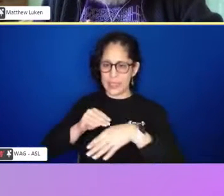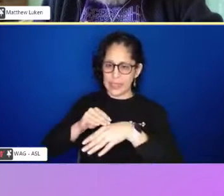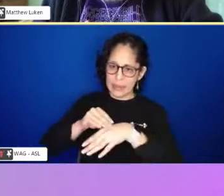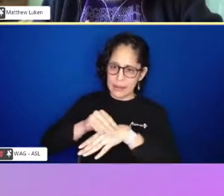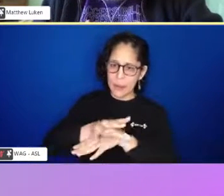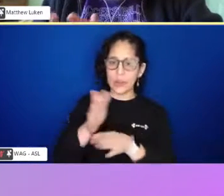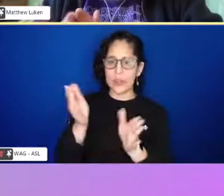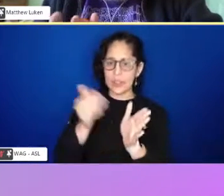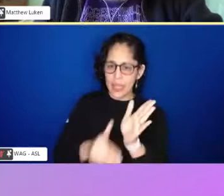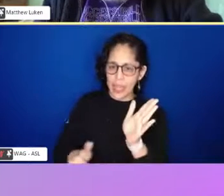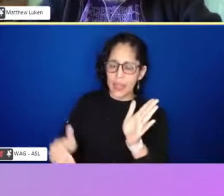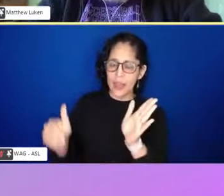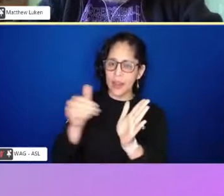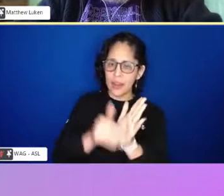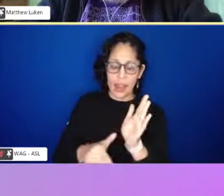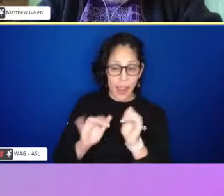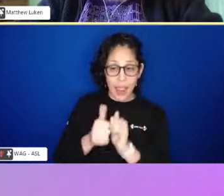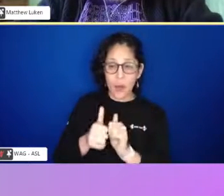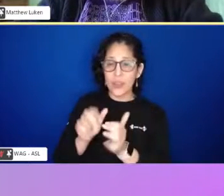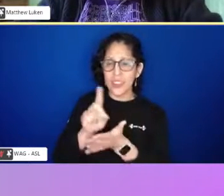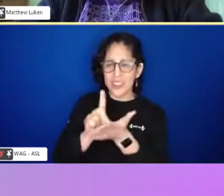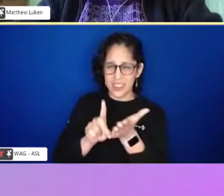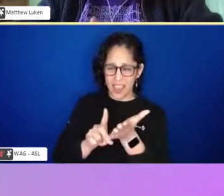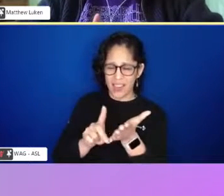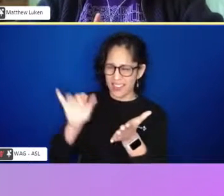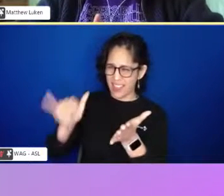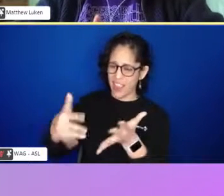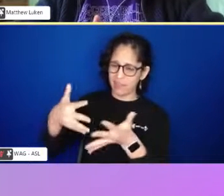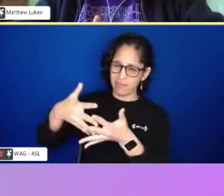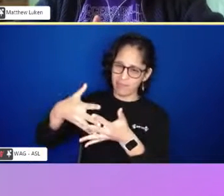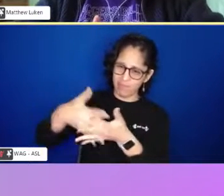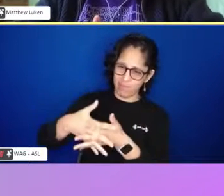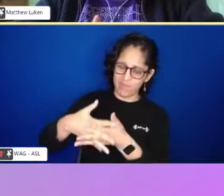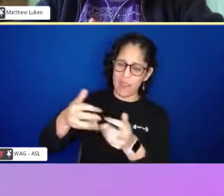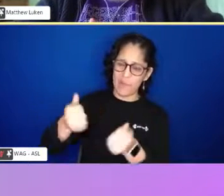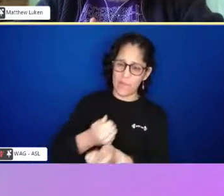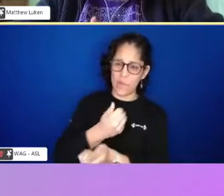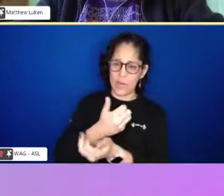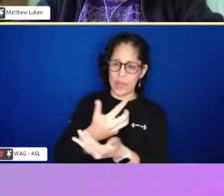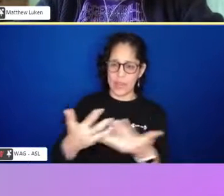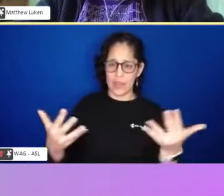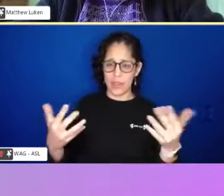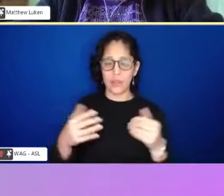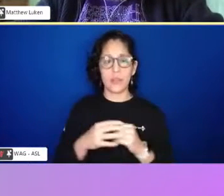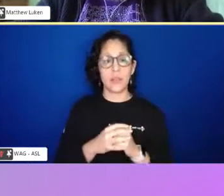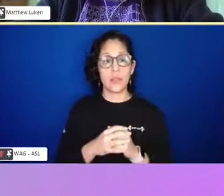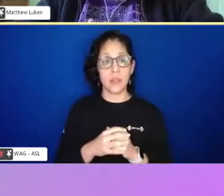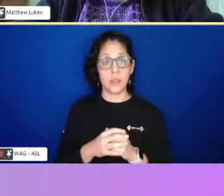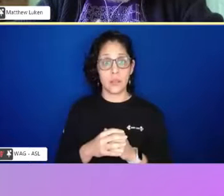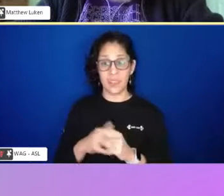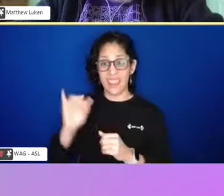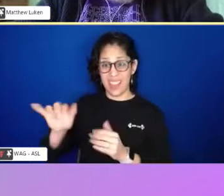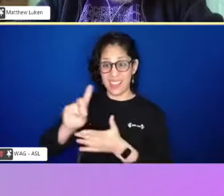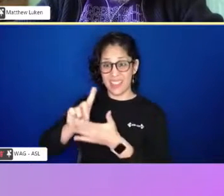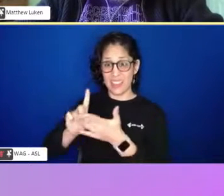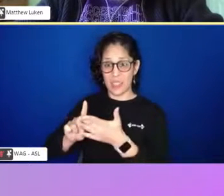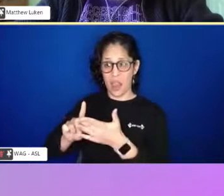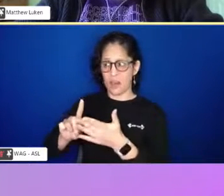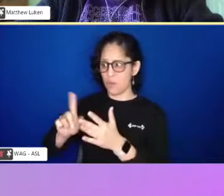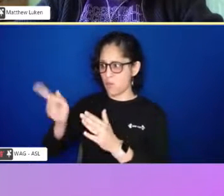world is continuously shaped and reshaped through design, design is ability fundamental design into everything, and